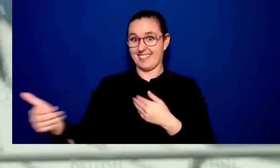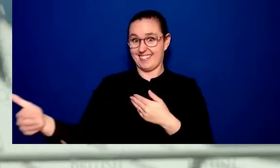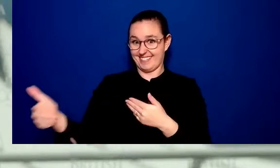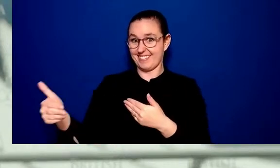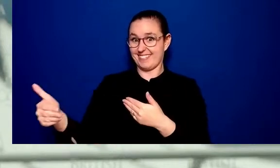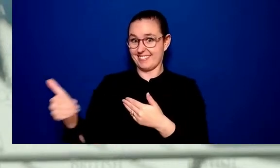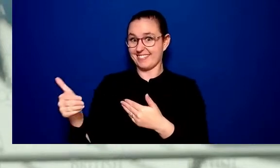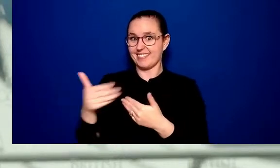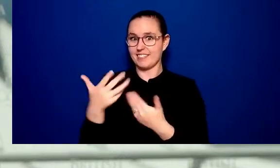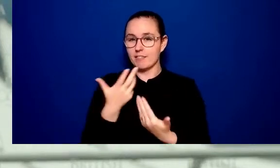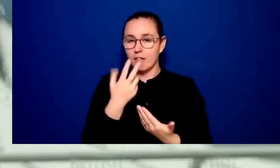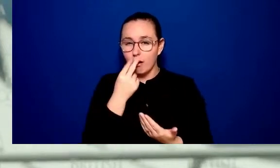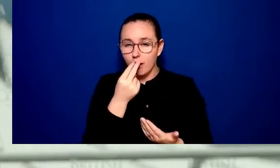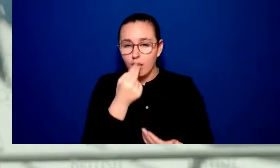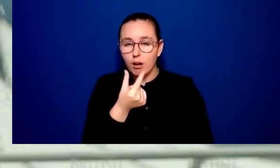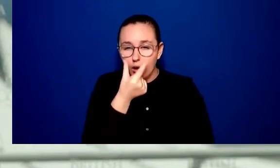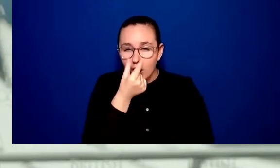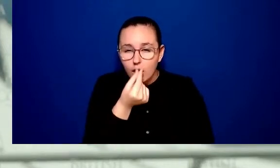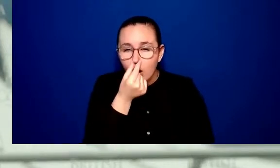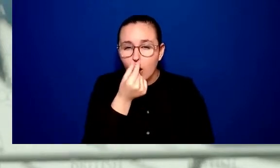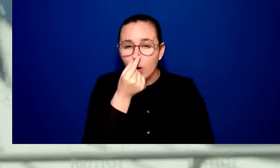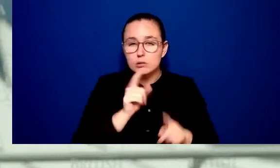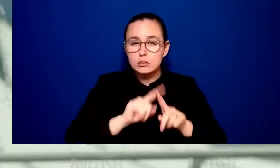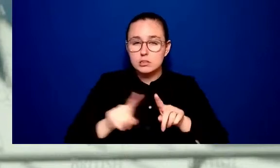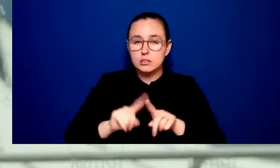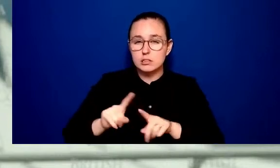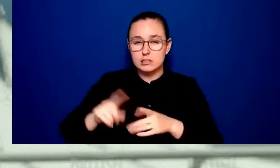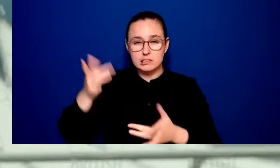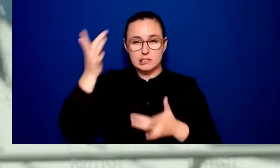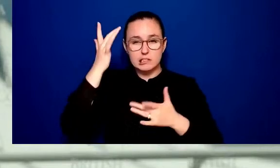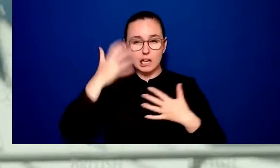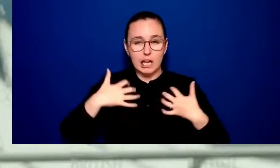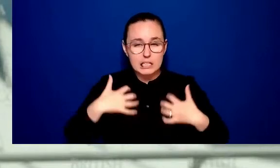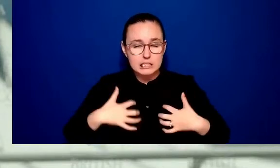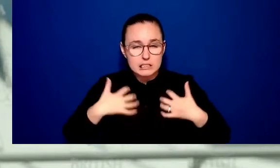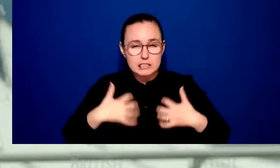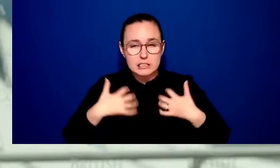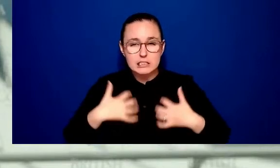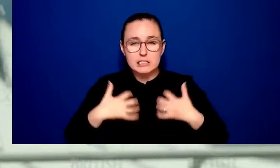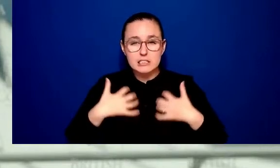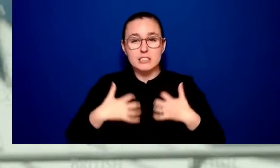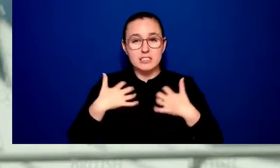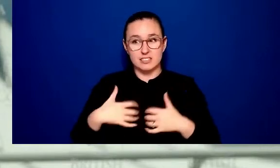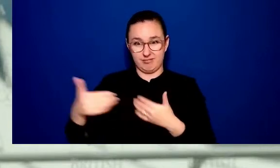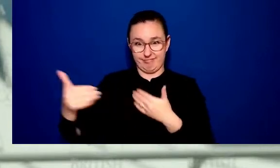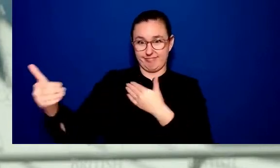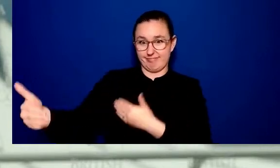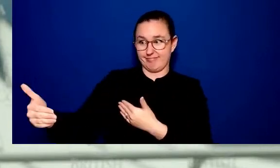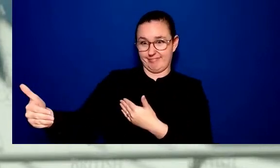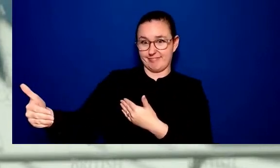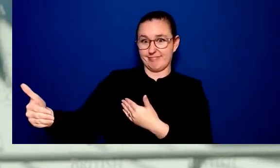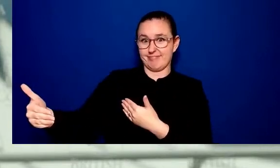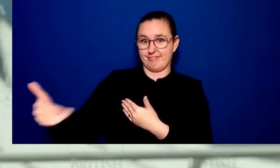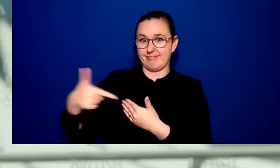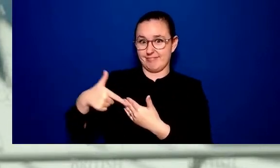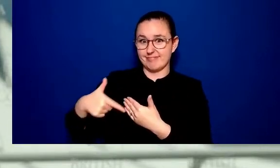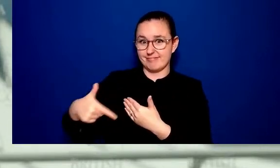respiratory viruses cause illness and when people come together, that's what's going to happen. The strain that